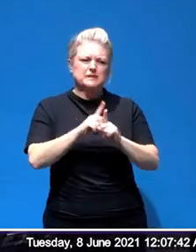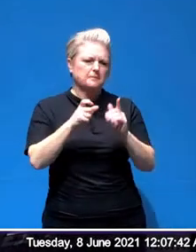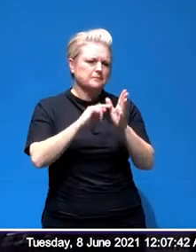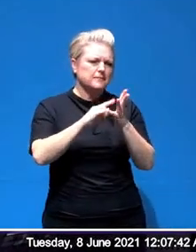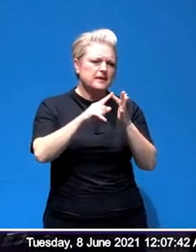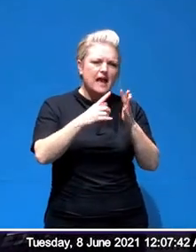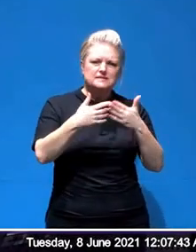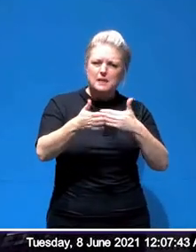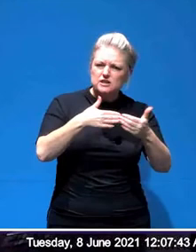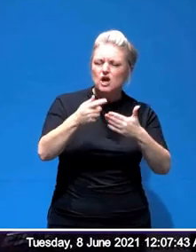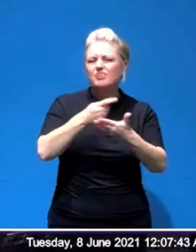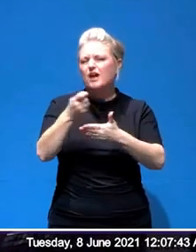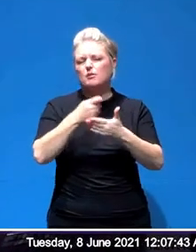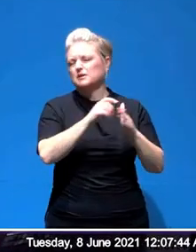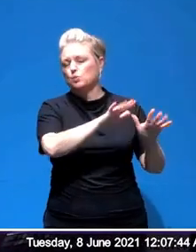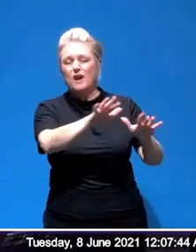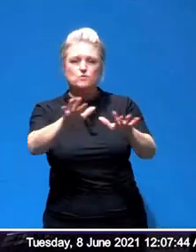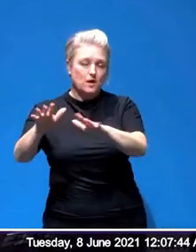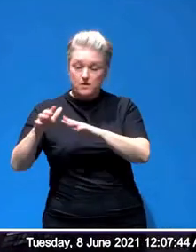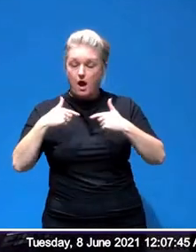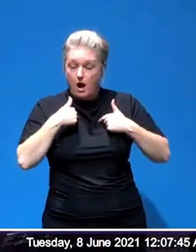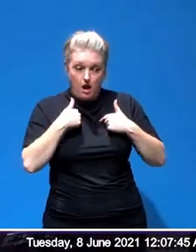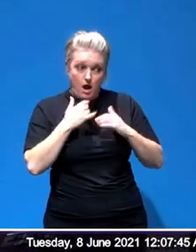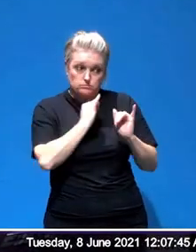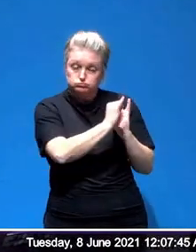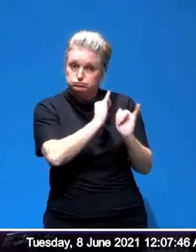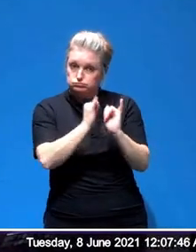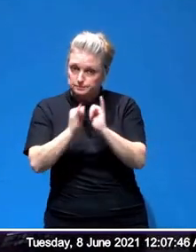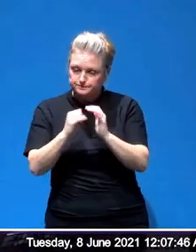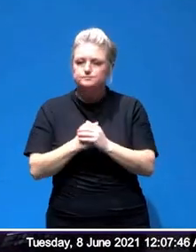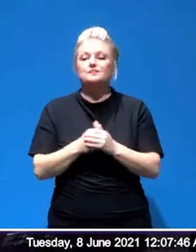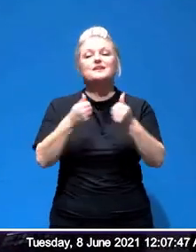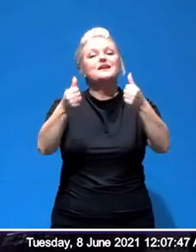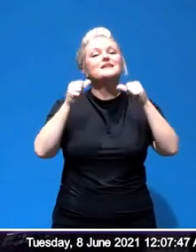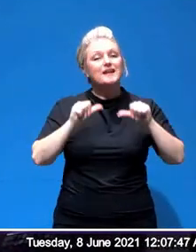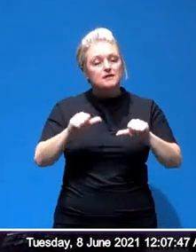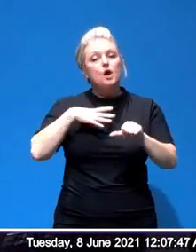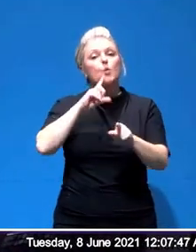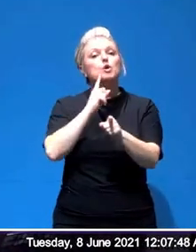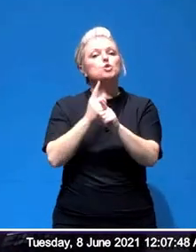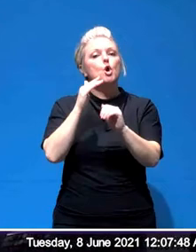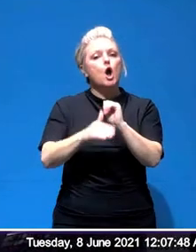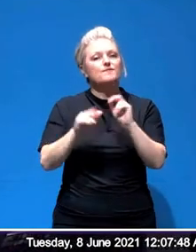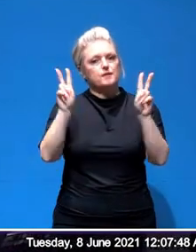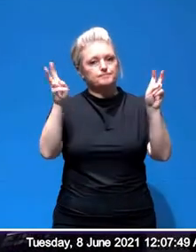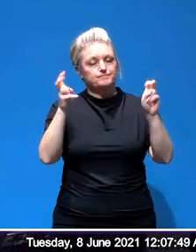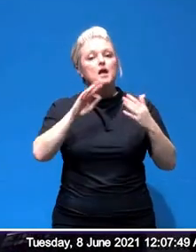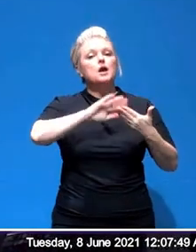I also want to talk about the Community Visitor Scheme. The South Australian Community Visitor Scheme needs to be strengthened